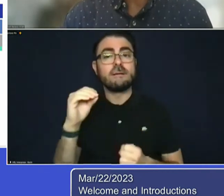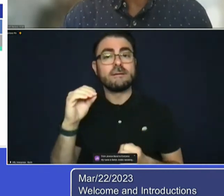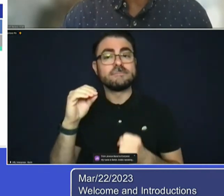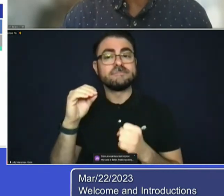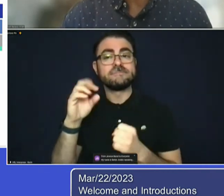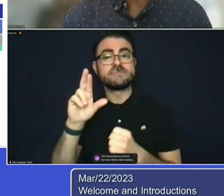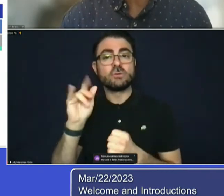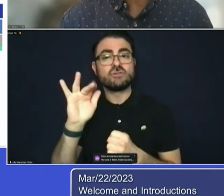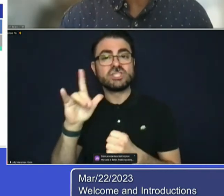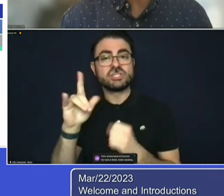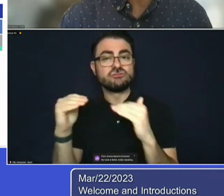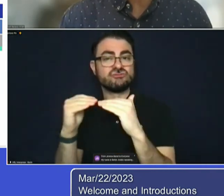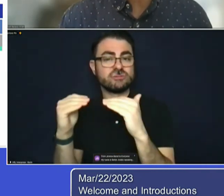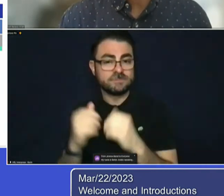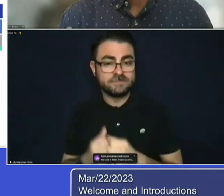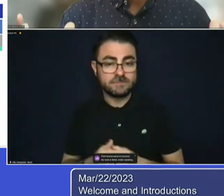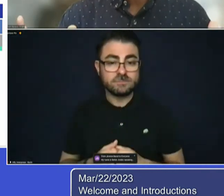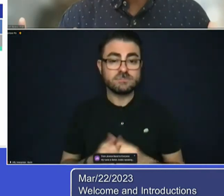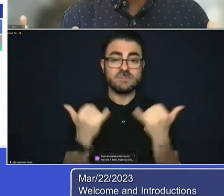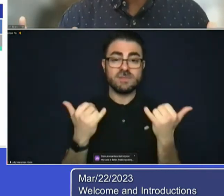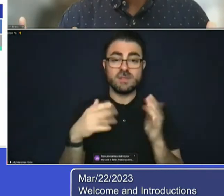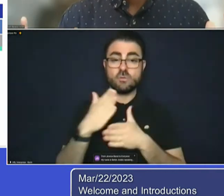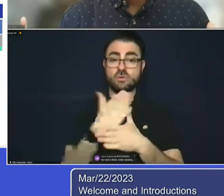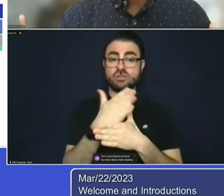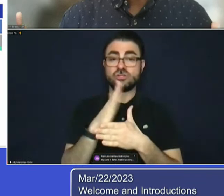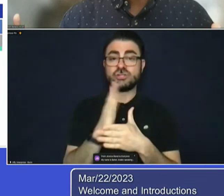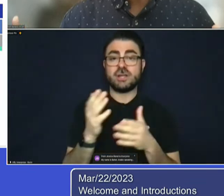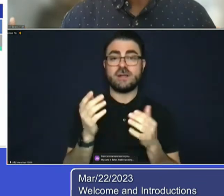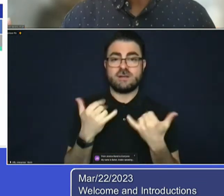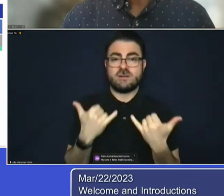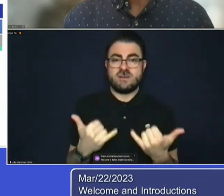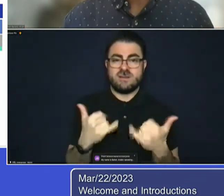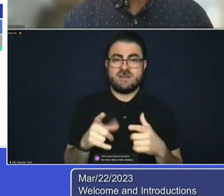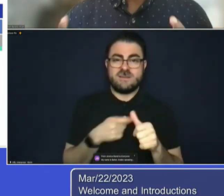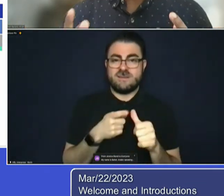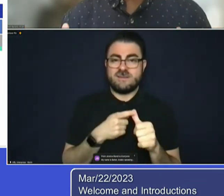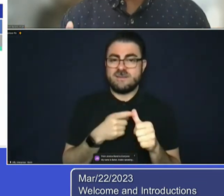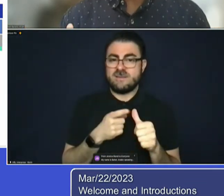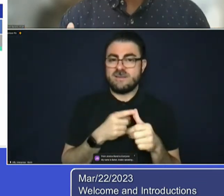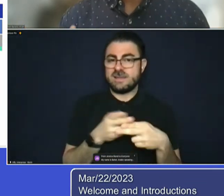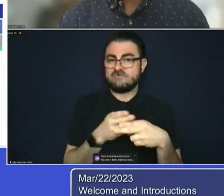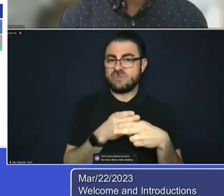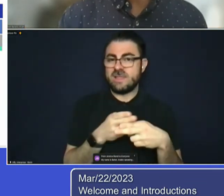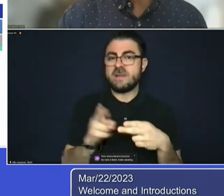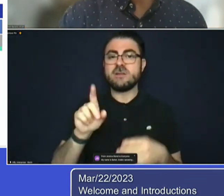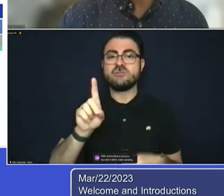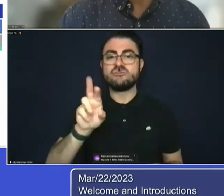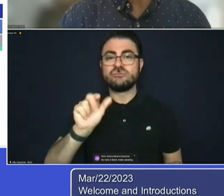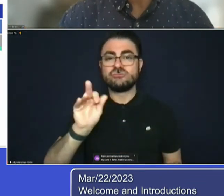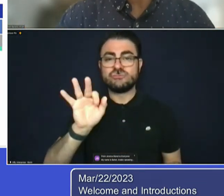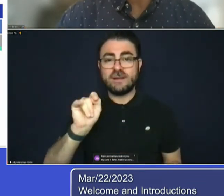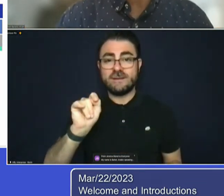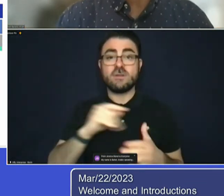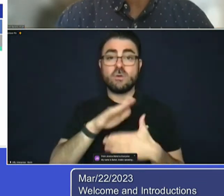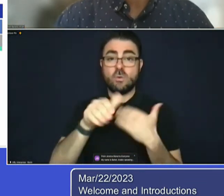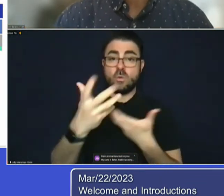PLAN THAT ADDRESSES CLIMATE CHANGE. TODAY WE'RE HERE IN FRONT OF YOU SHARING WITH YOU OUR PRELIMINARY